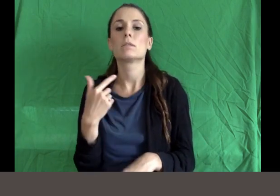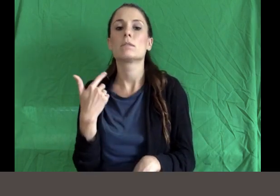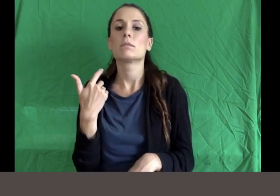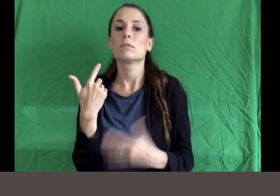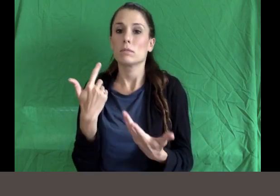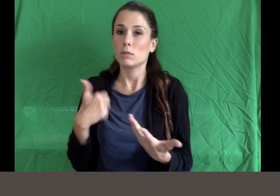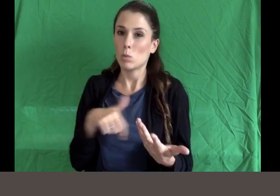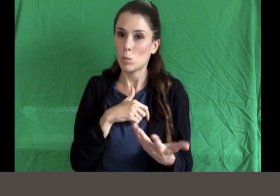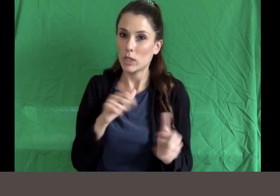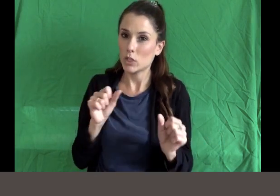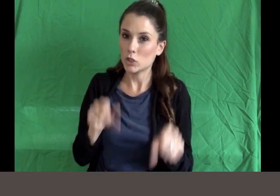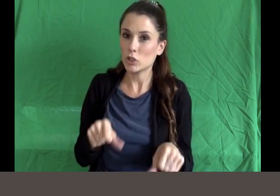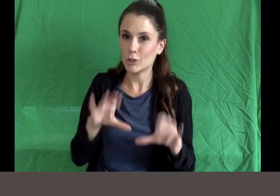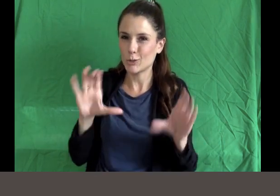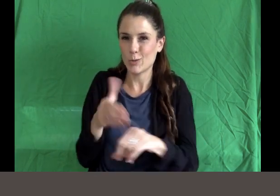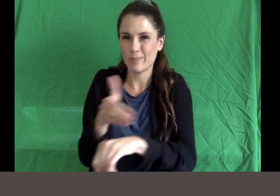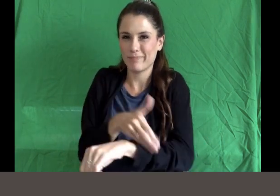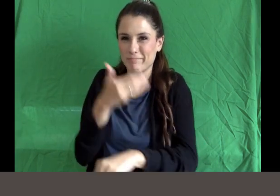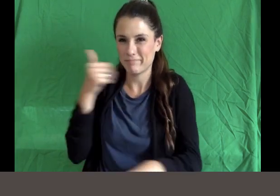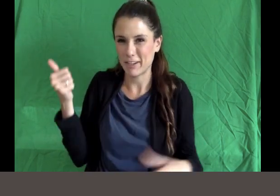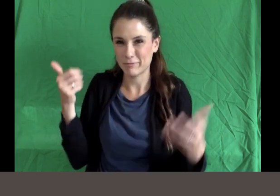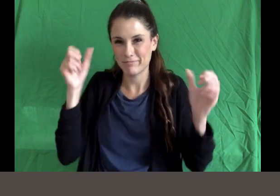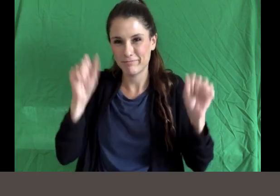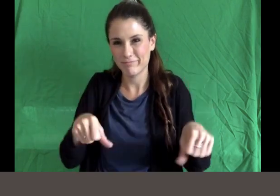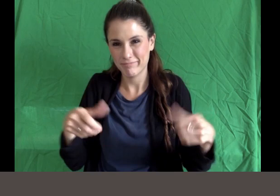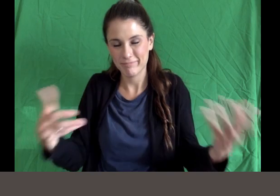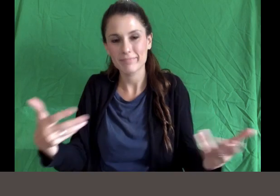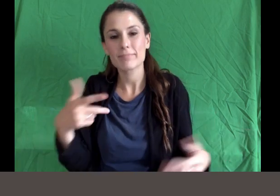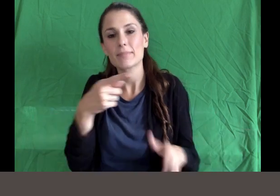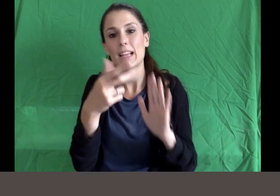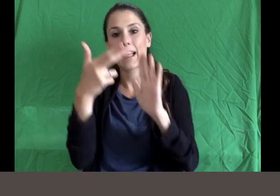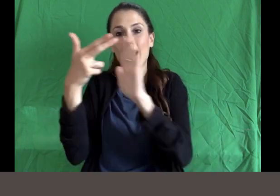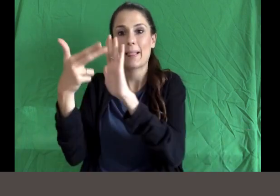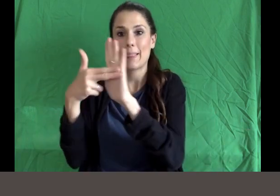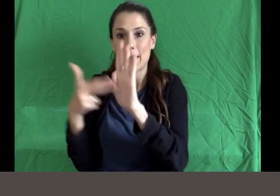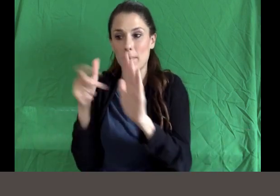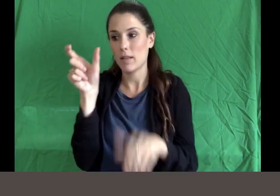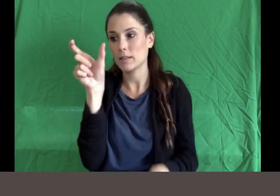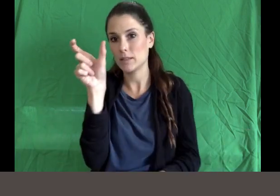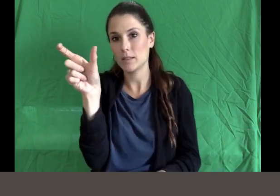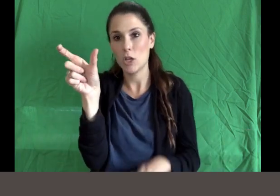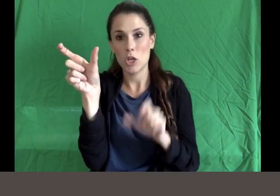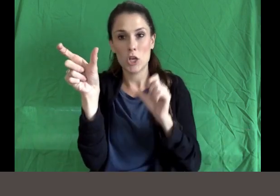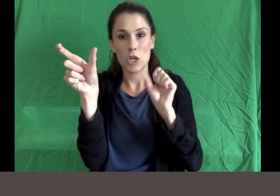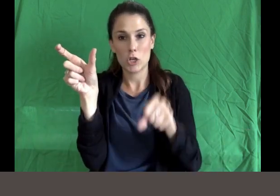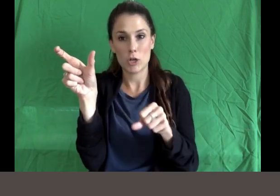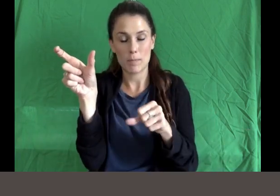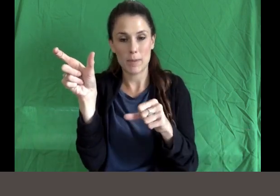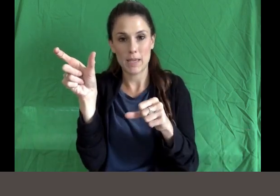in their own box inside of their own legend here and so if we completely remove that legend